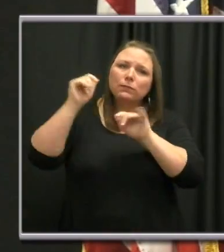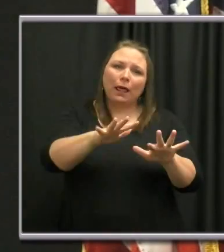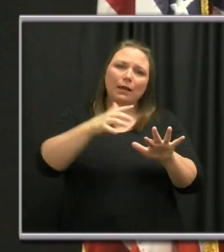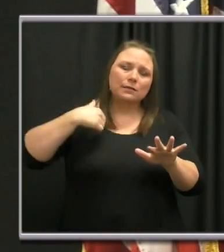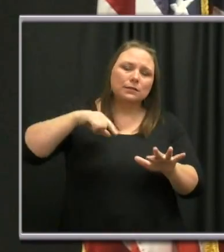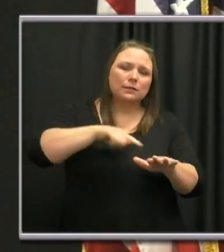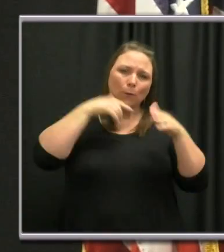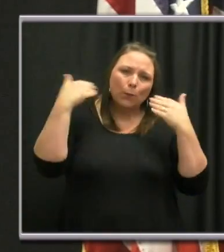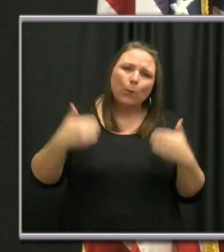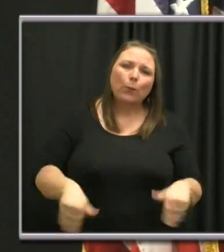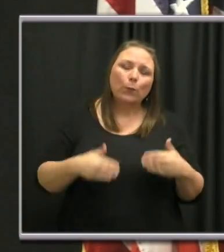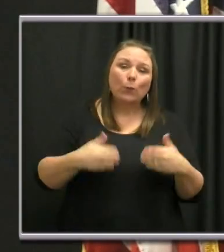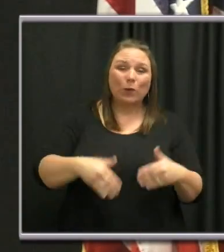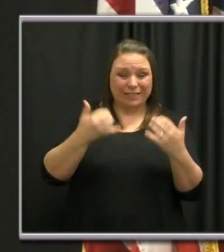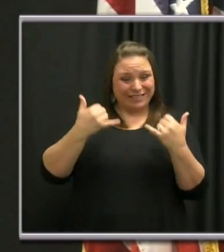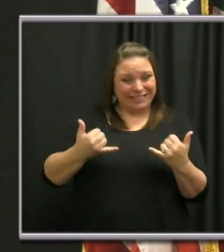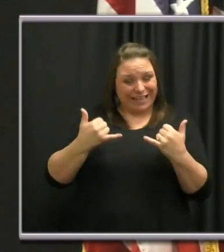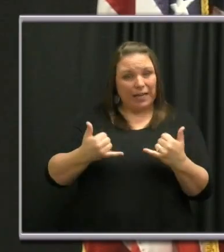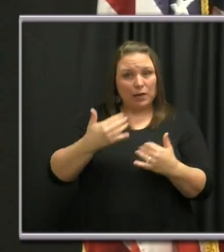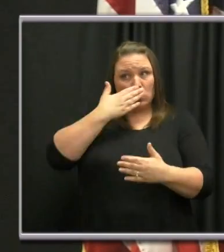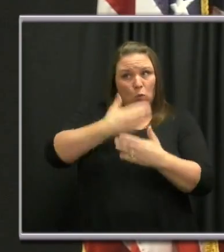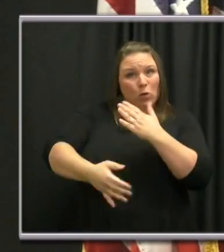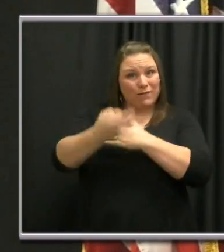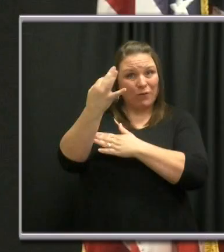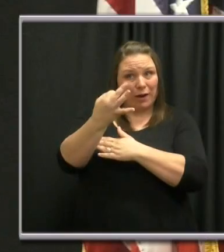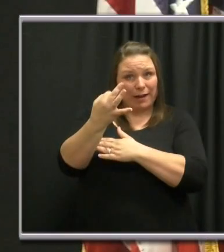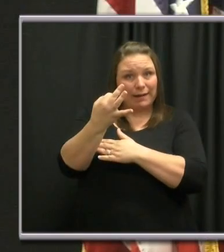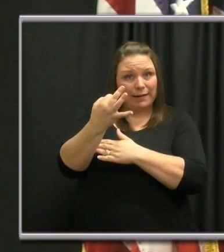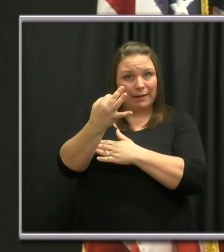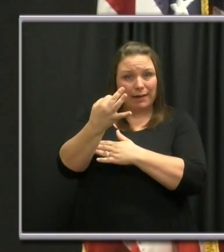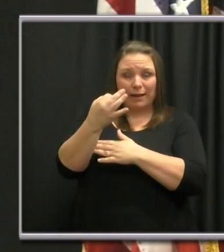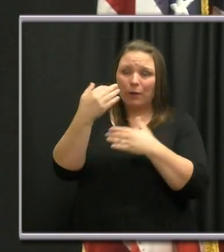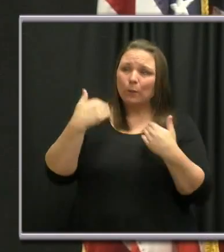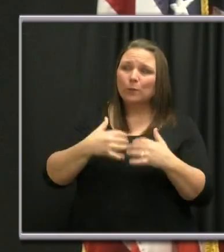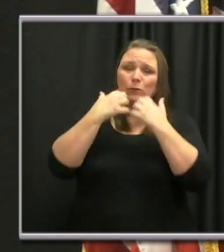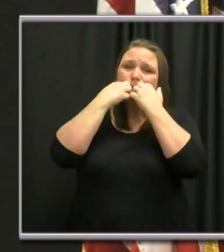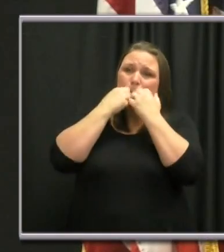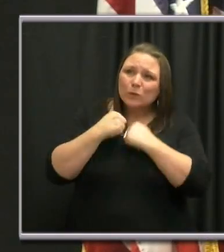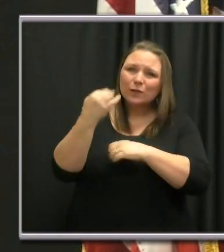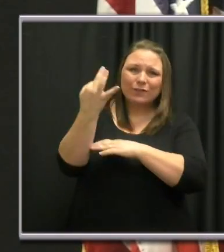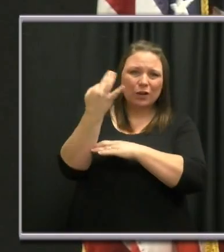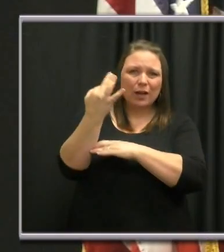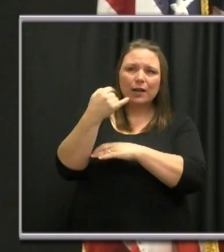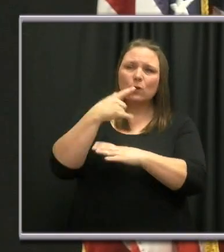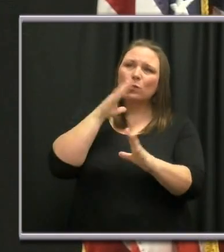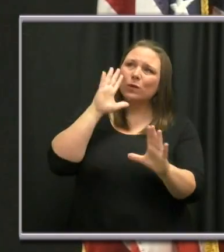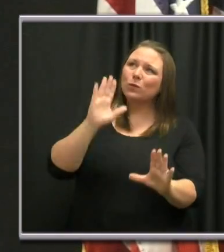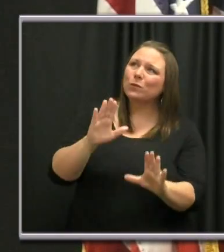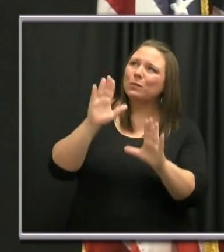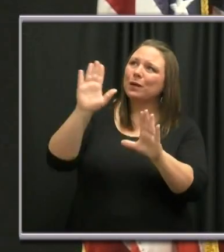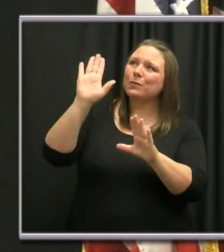AMERICA GOD HAS TRULY BLESSED US. AND ON THIS GOOD FRIDAY